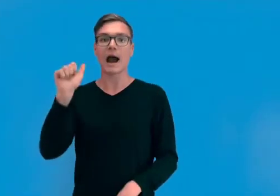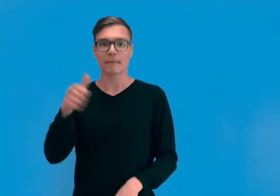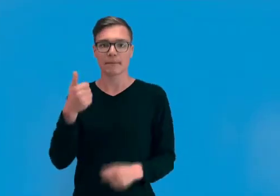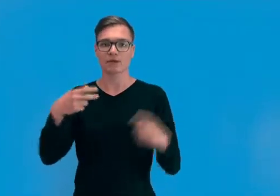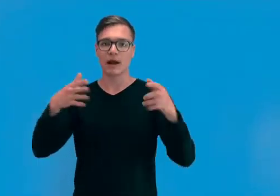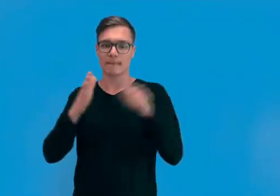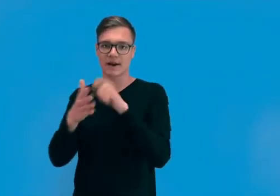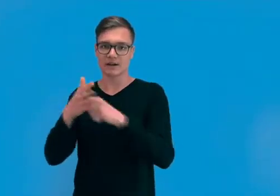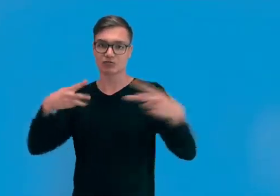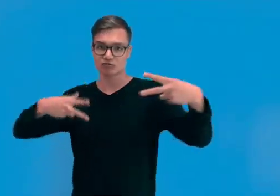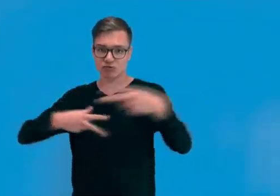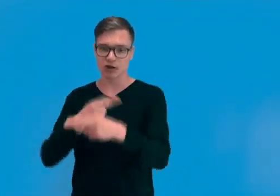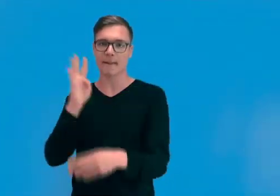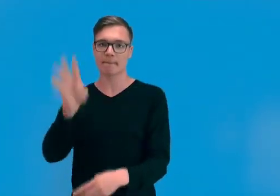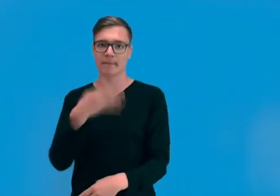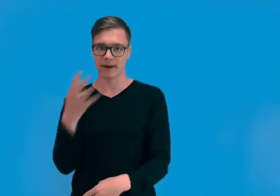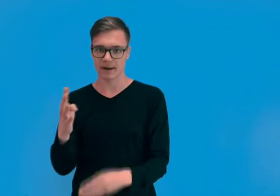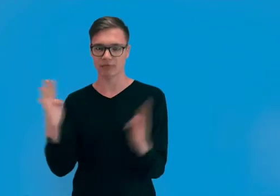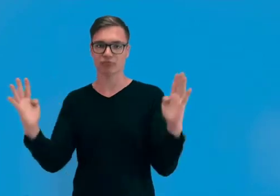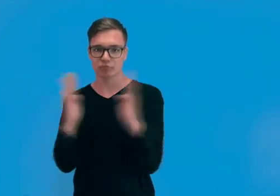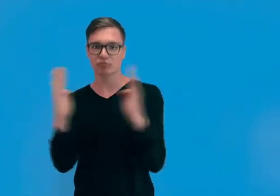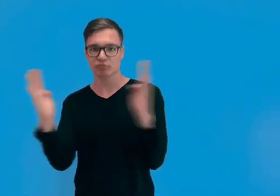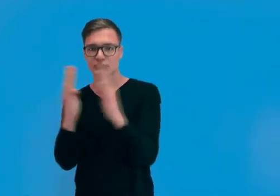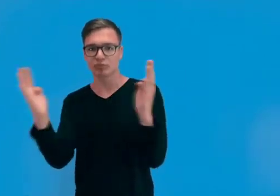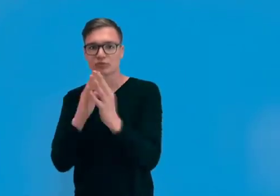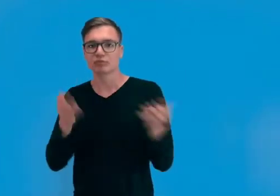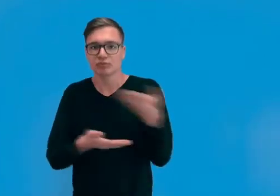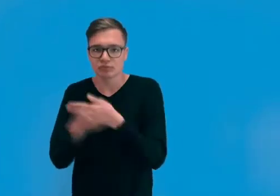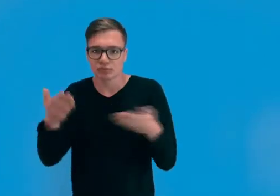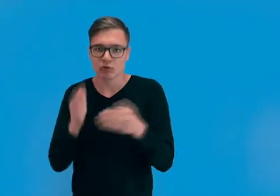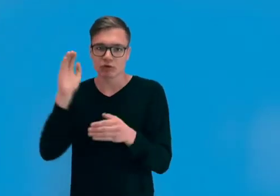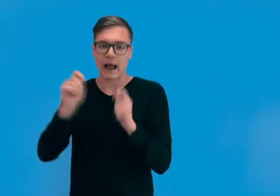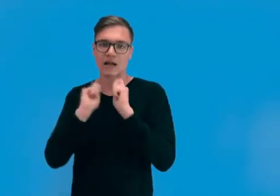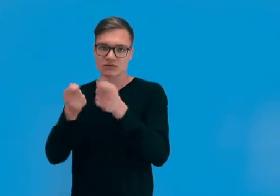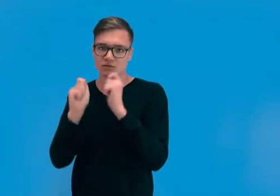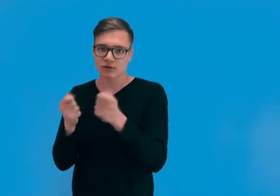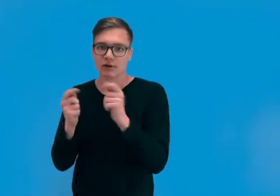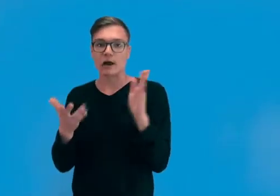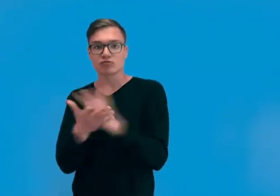It meets four times during an electoral period and decides on the proposals,